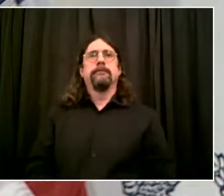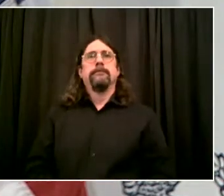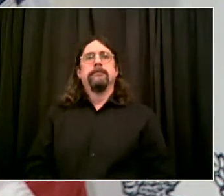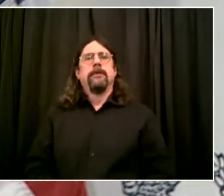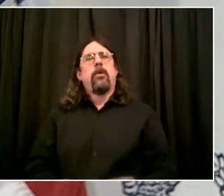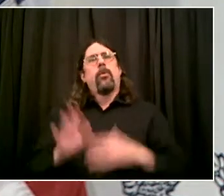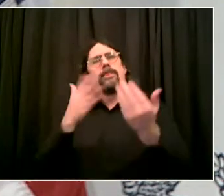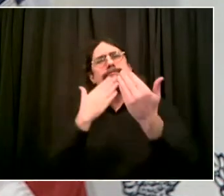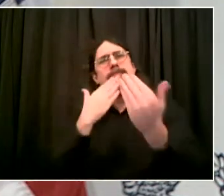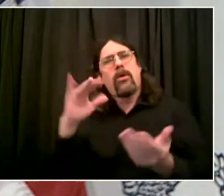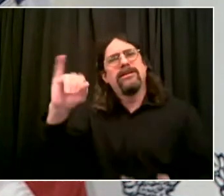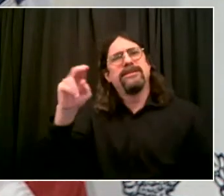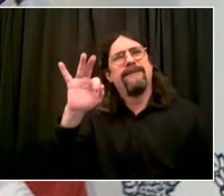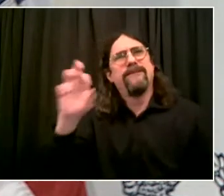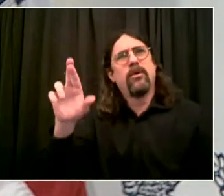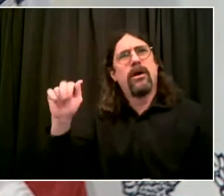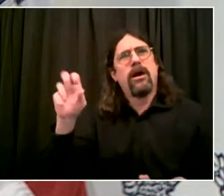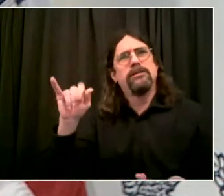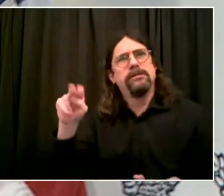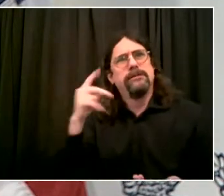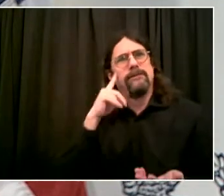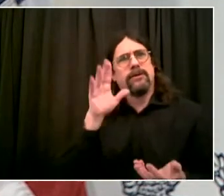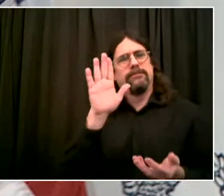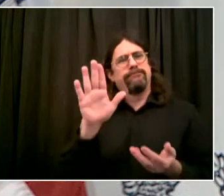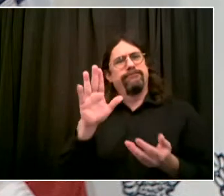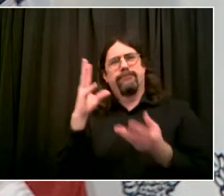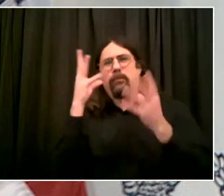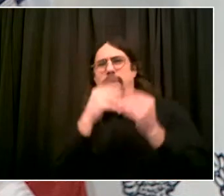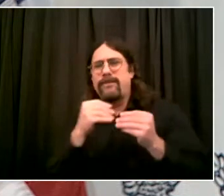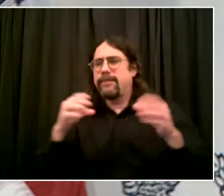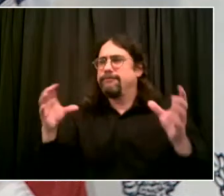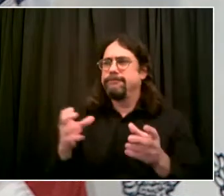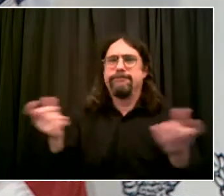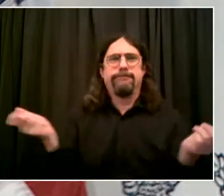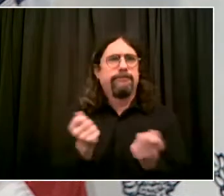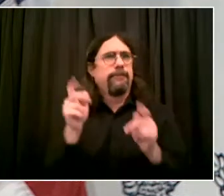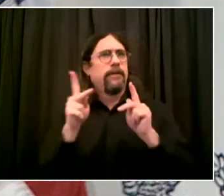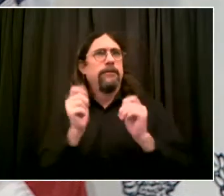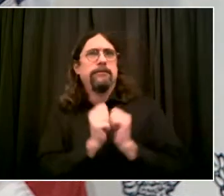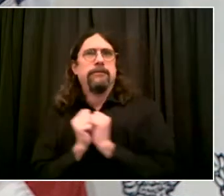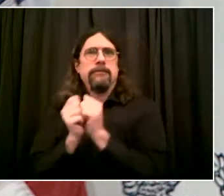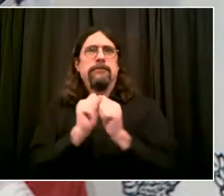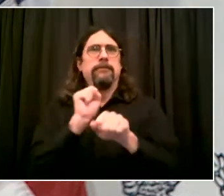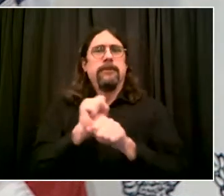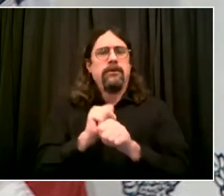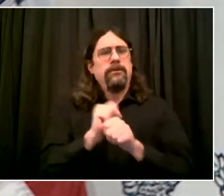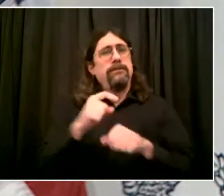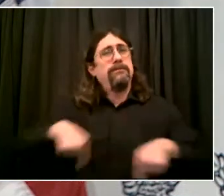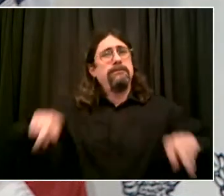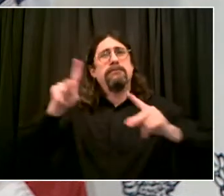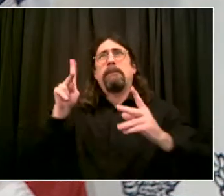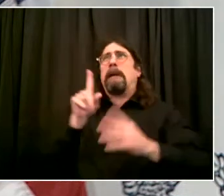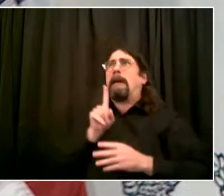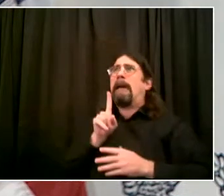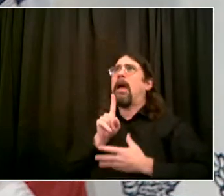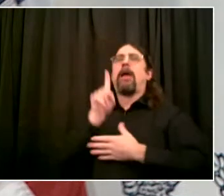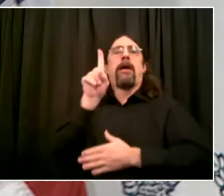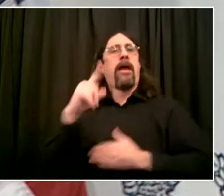FOR THIS. THANK U YO JENNIFER. THANK YOU FOR DOING SO MUCH OF